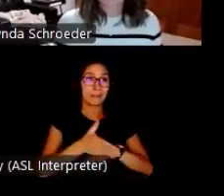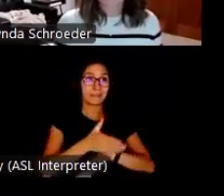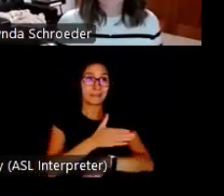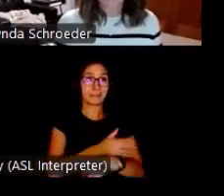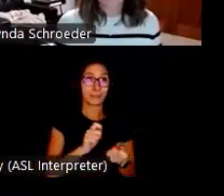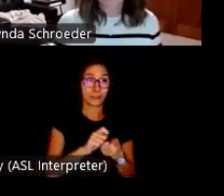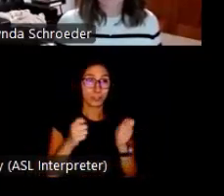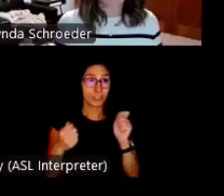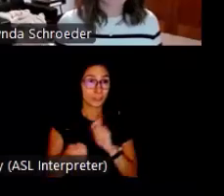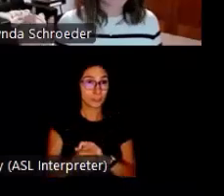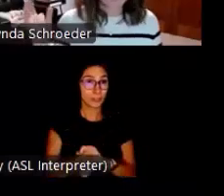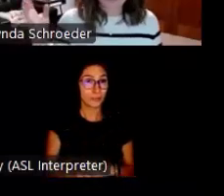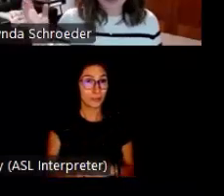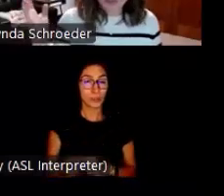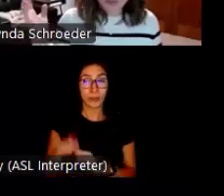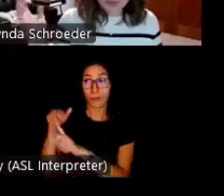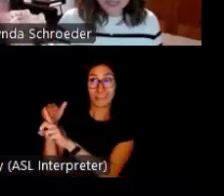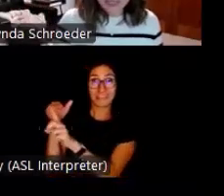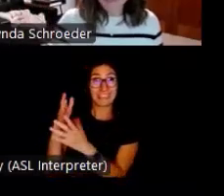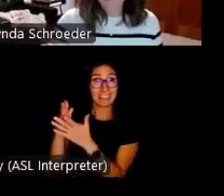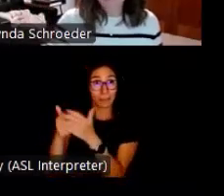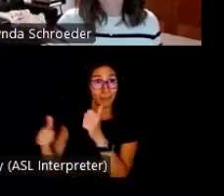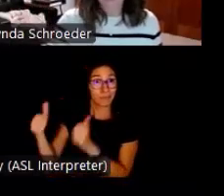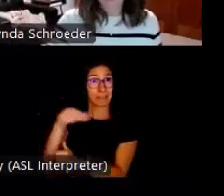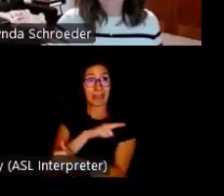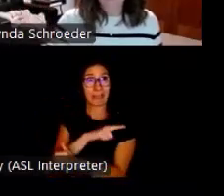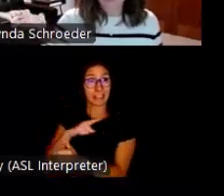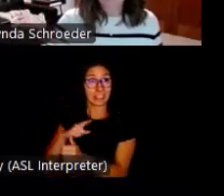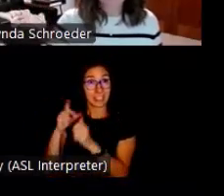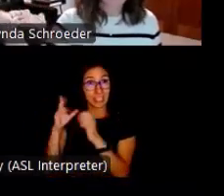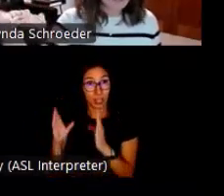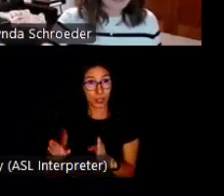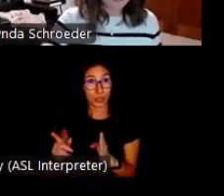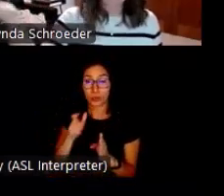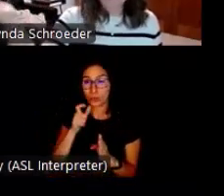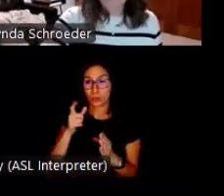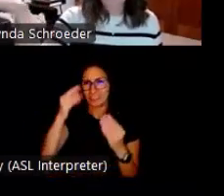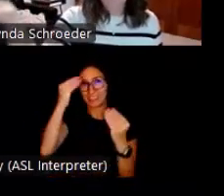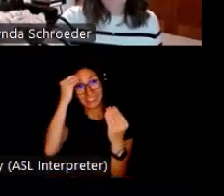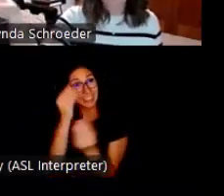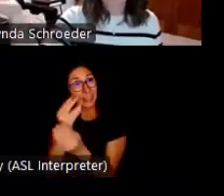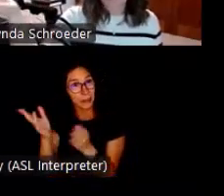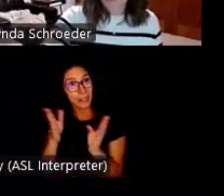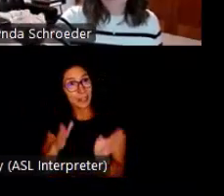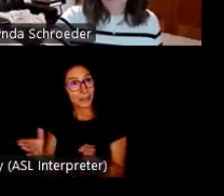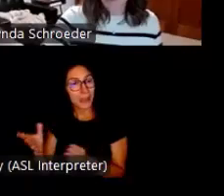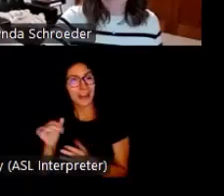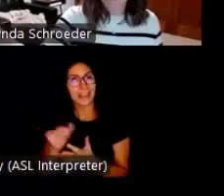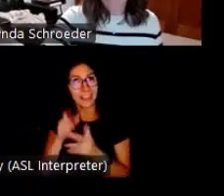in North Dakota who-- dissemination planning, right? That's who we want to read this at the end of the day.